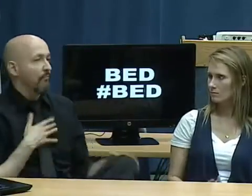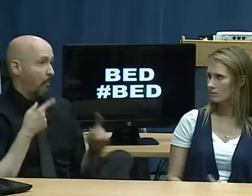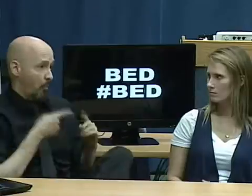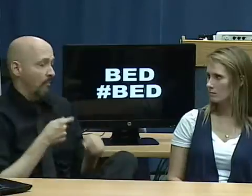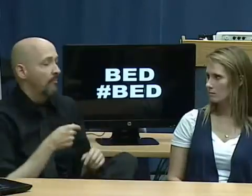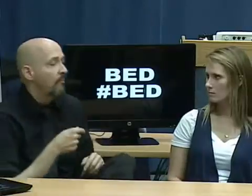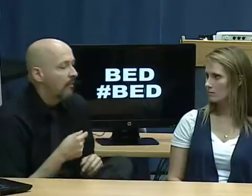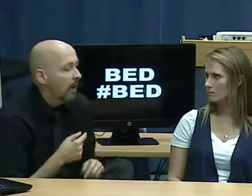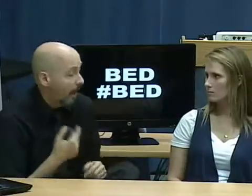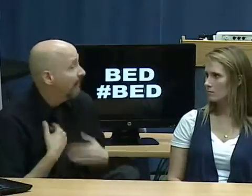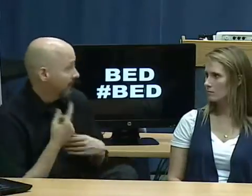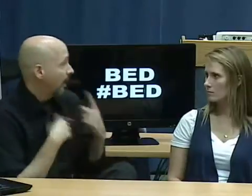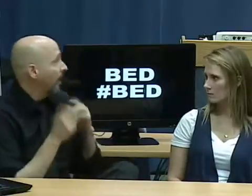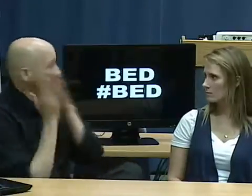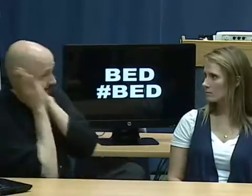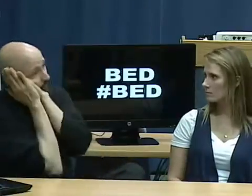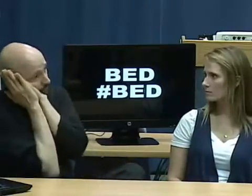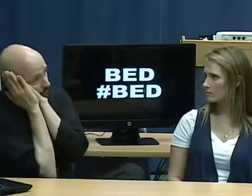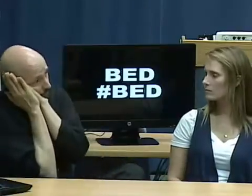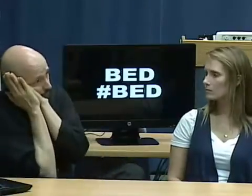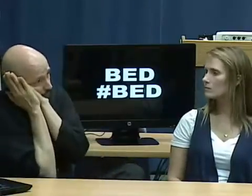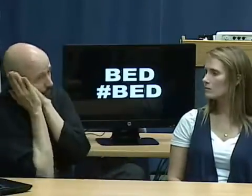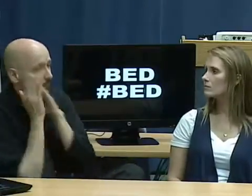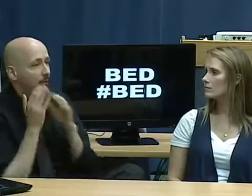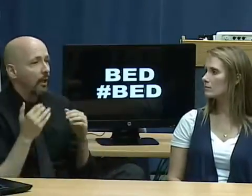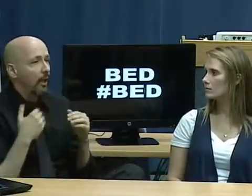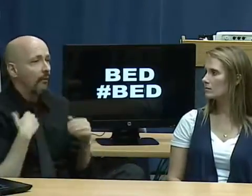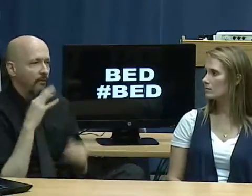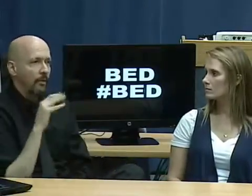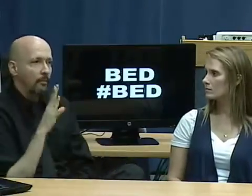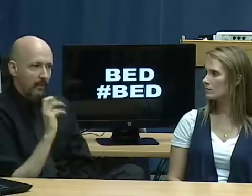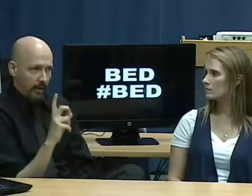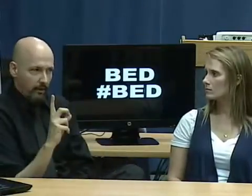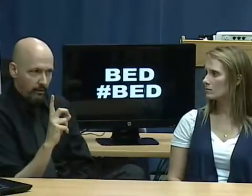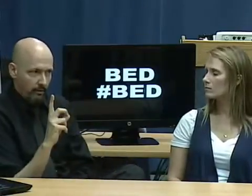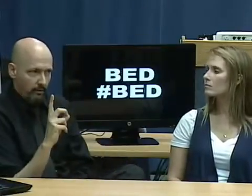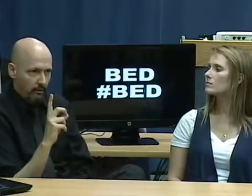My point... there's a sign for this. "Bed." And there's #BED.